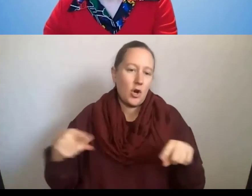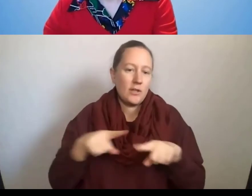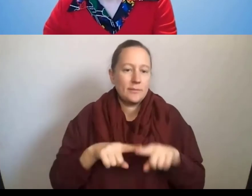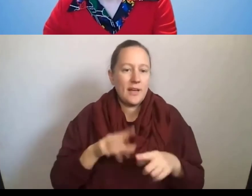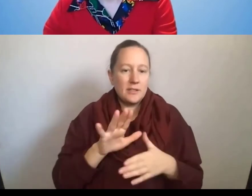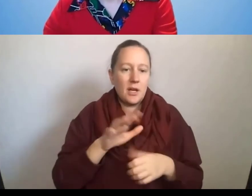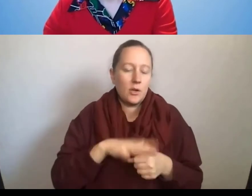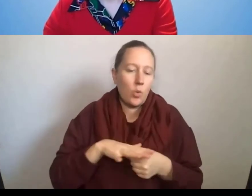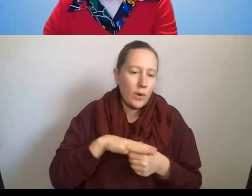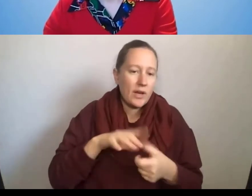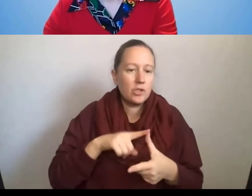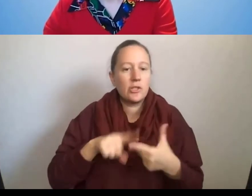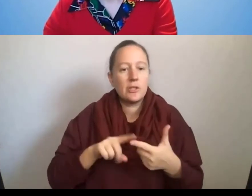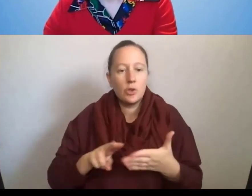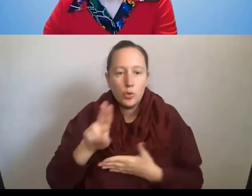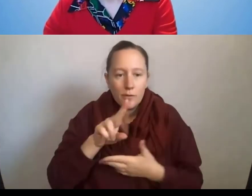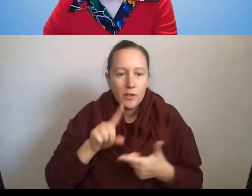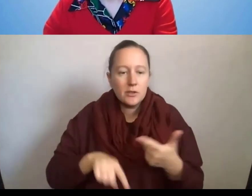and the innovator themselves.